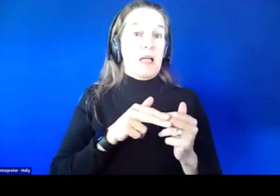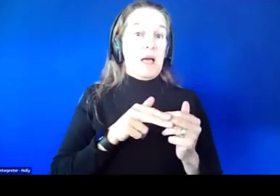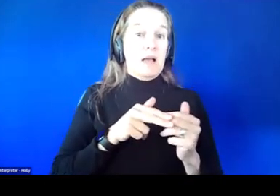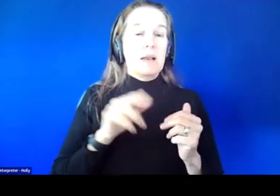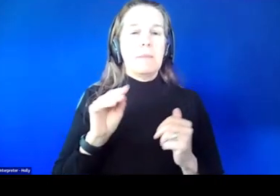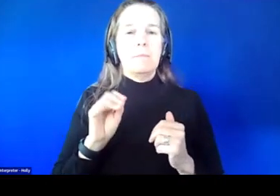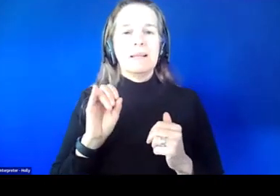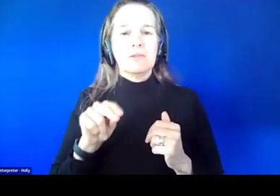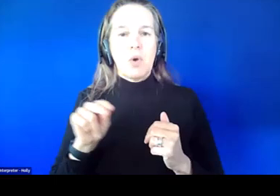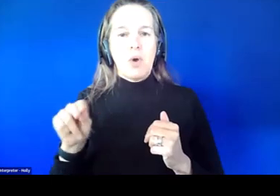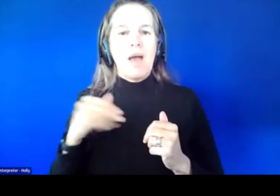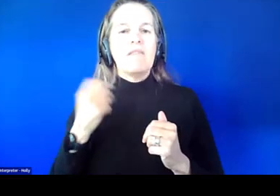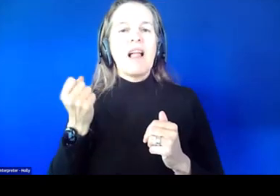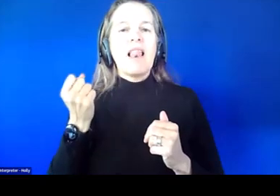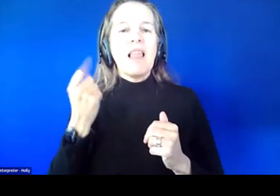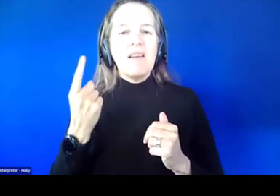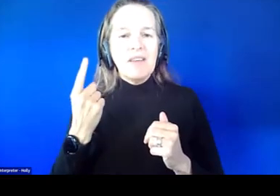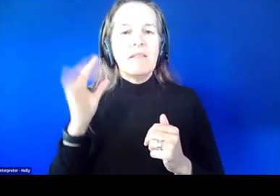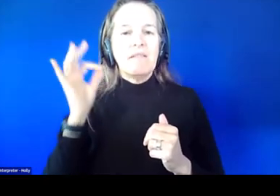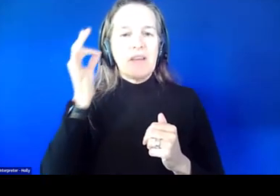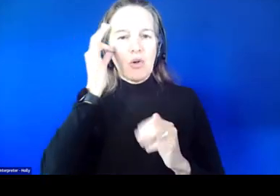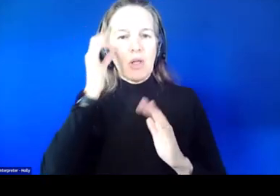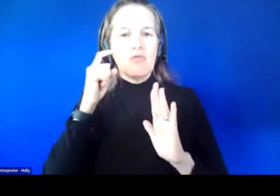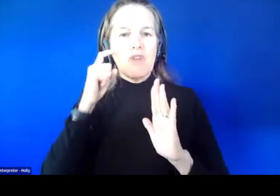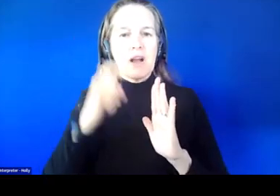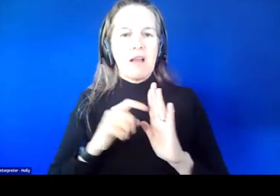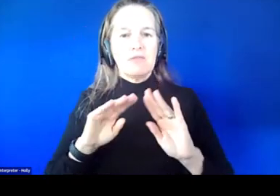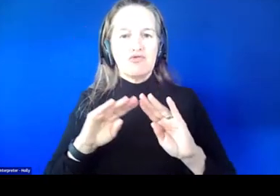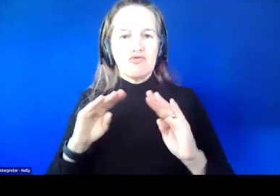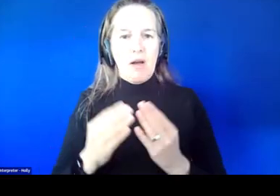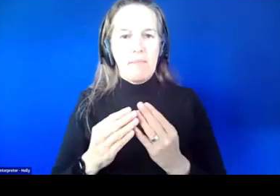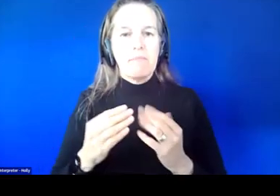federally recognized tribes, currently eight participating